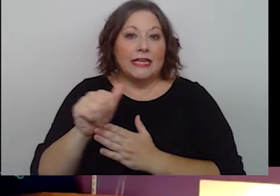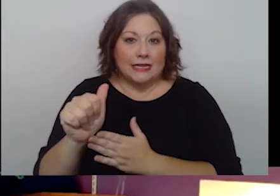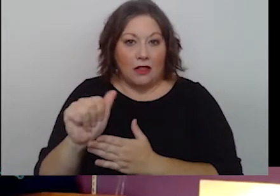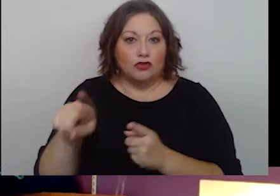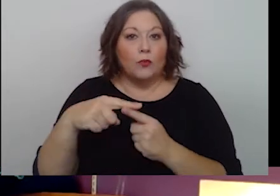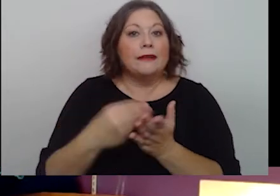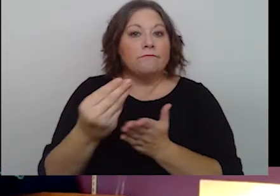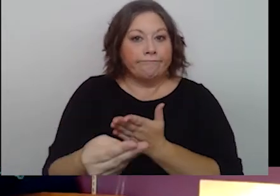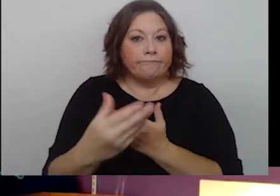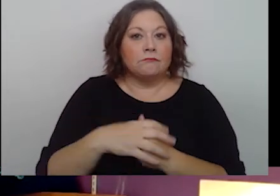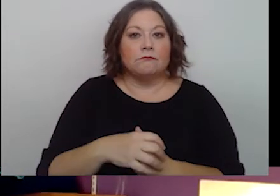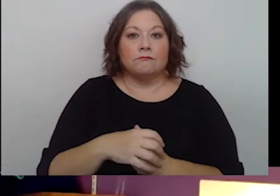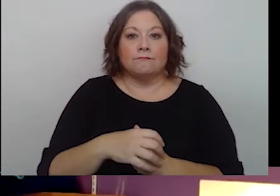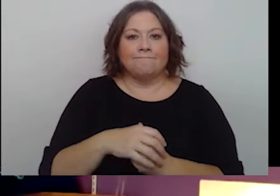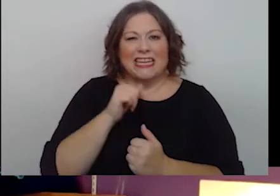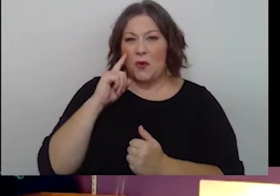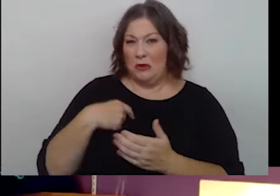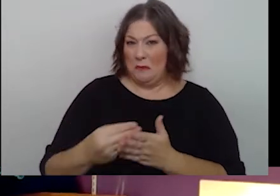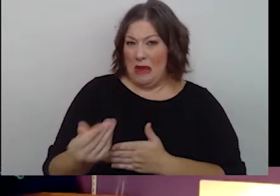when it was out, and I don't think I can get that anymore.